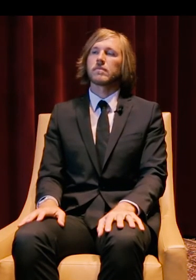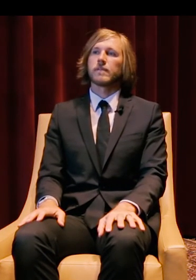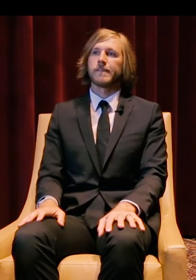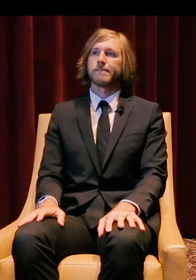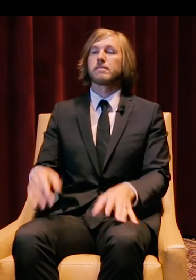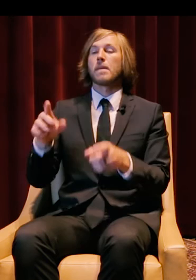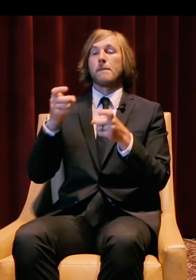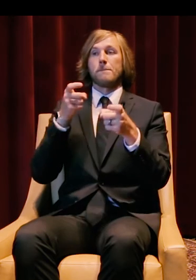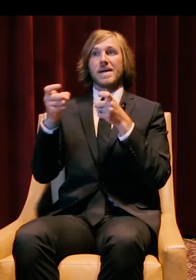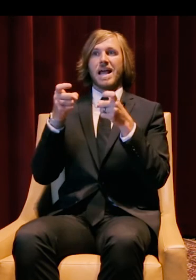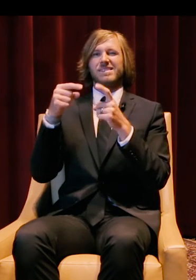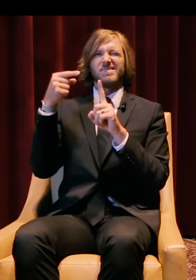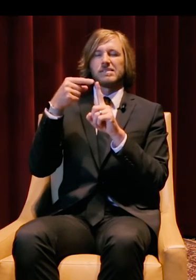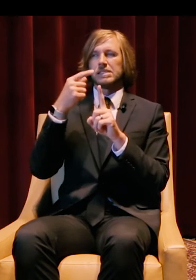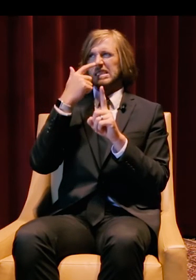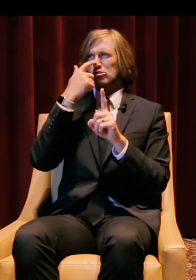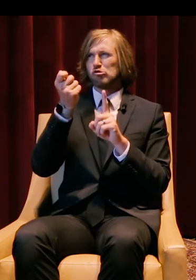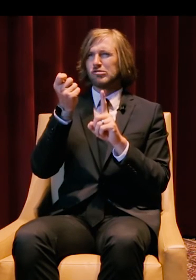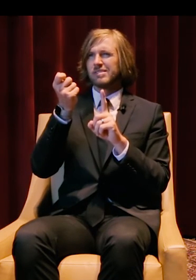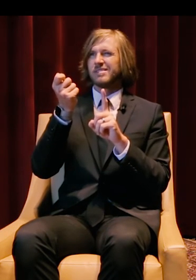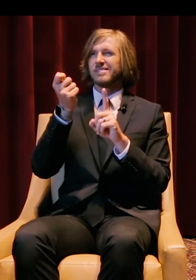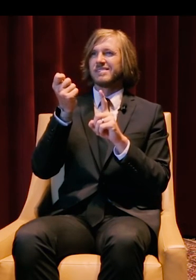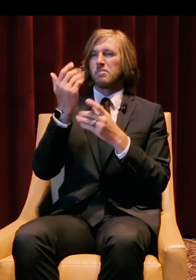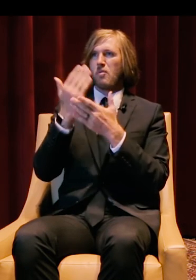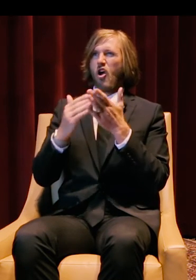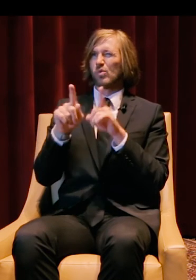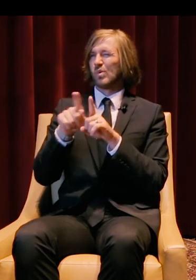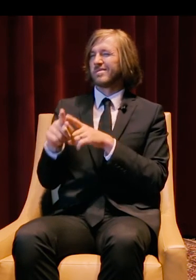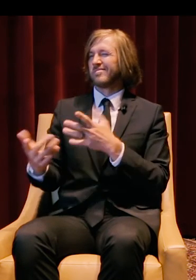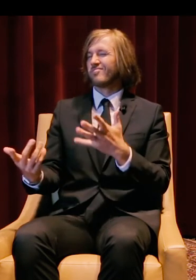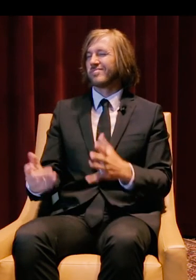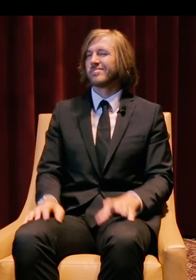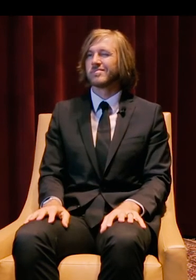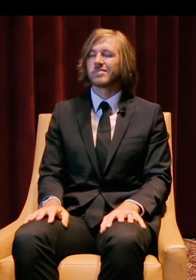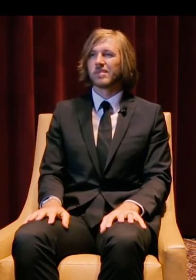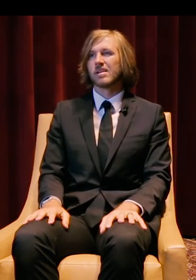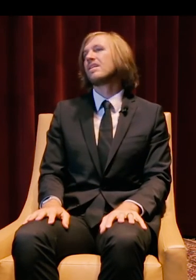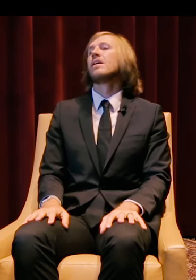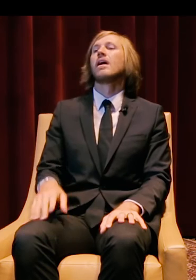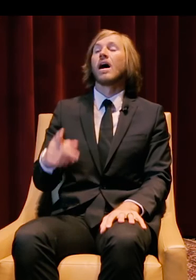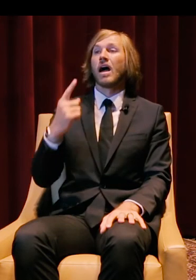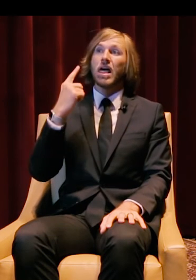Management is an interesting part of your equation, too, but I don't necessarily think that